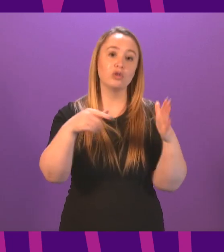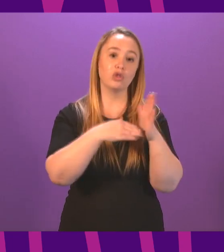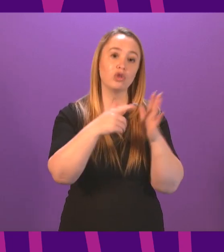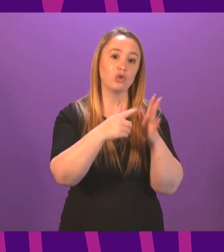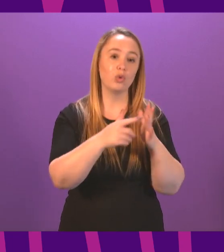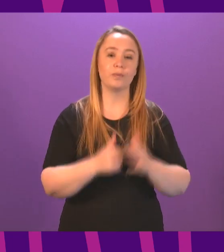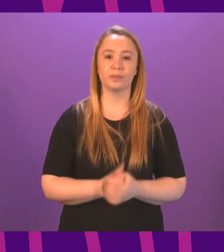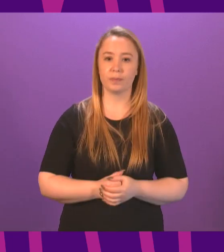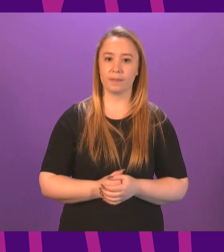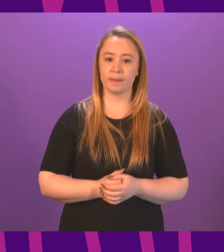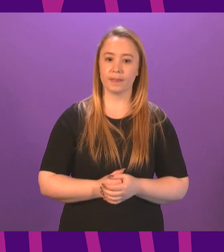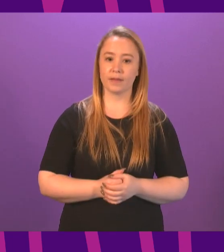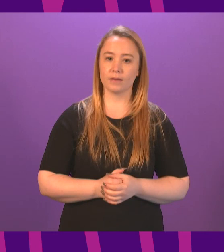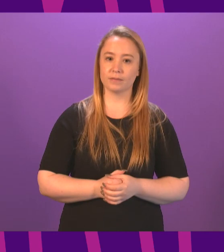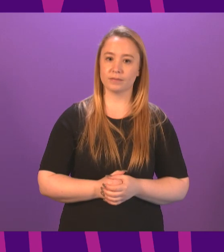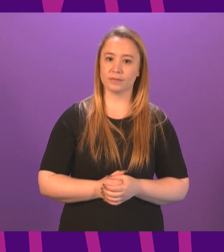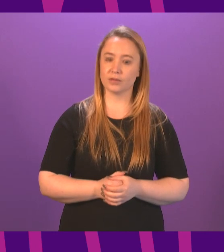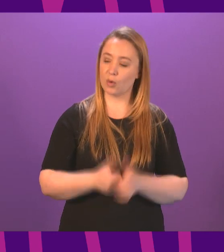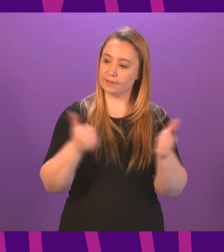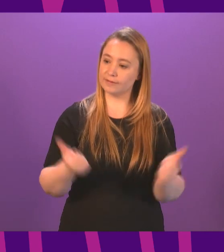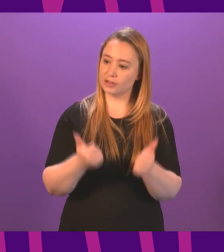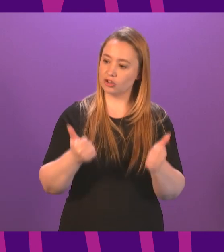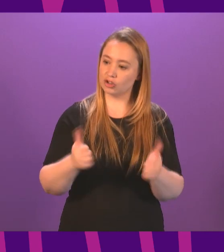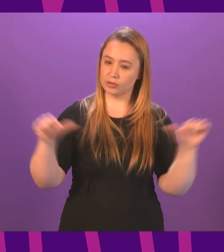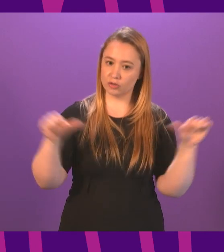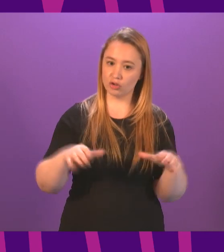question time.